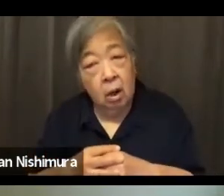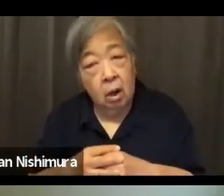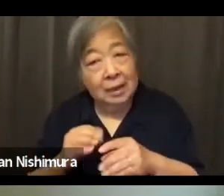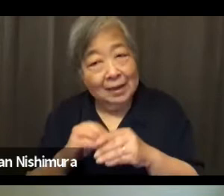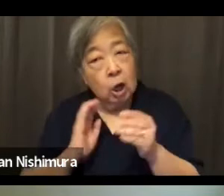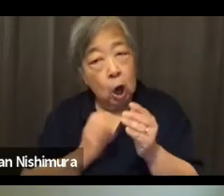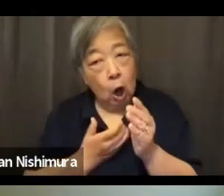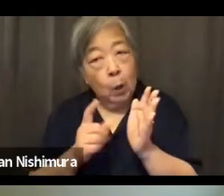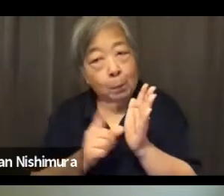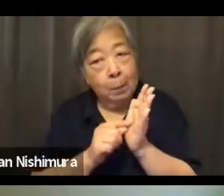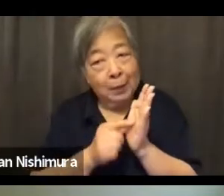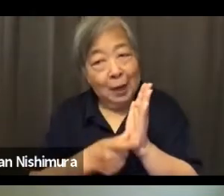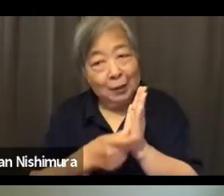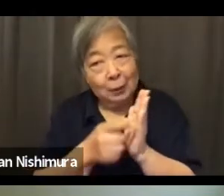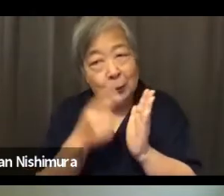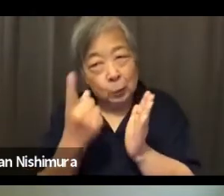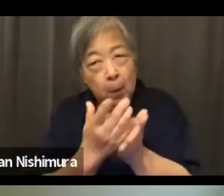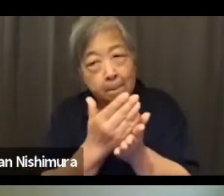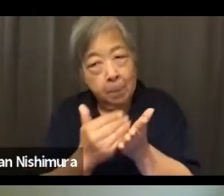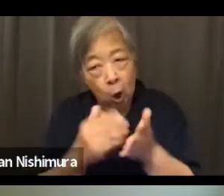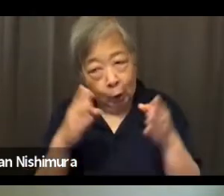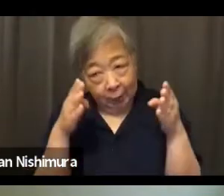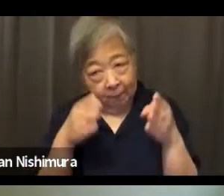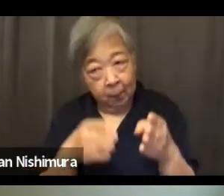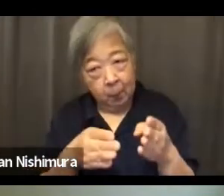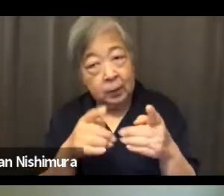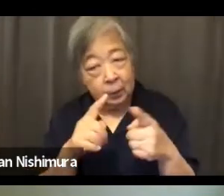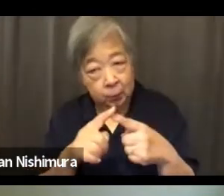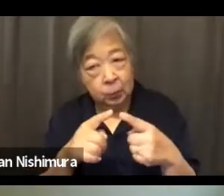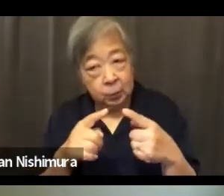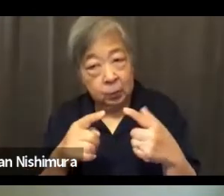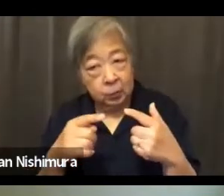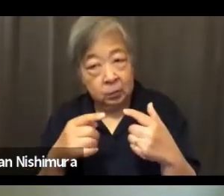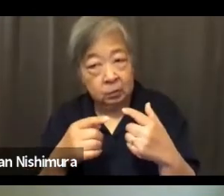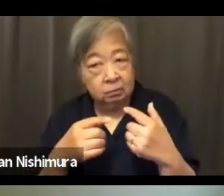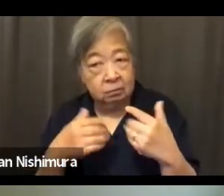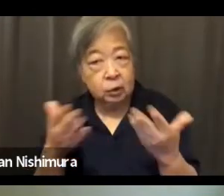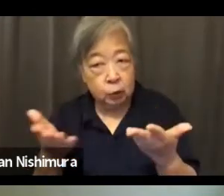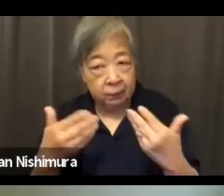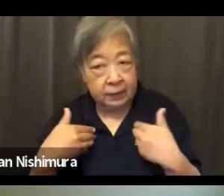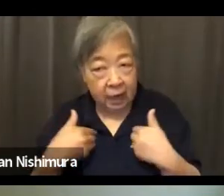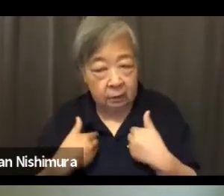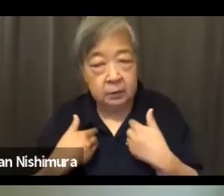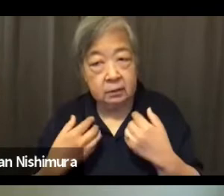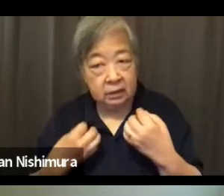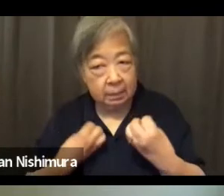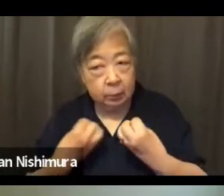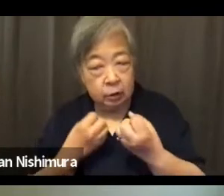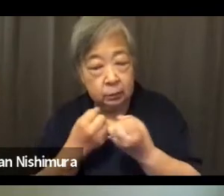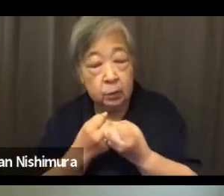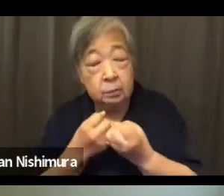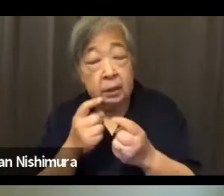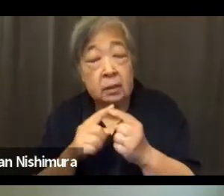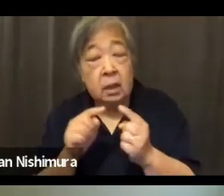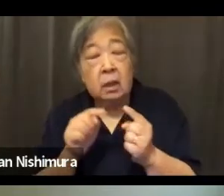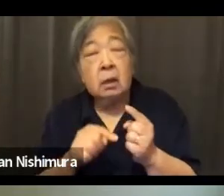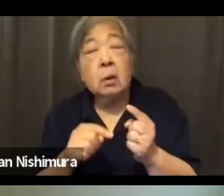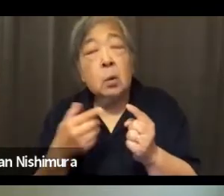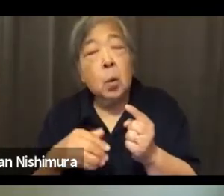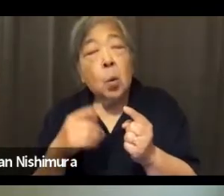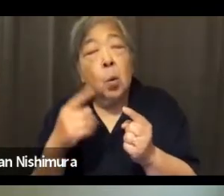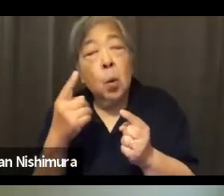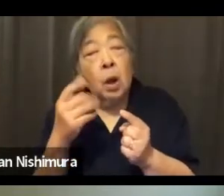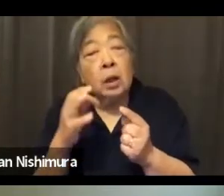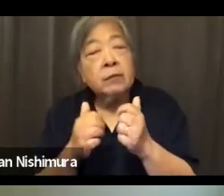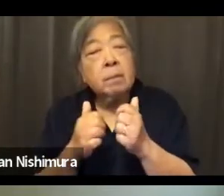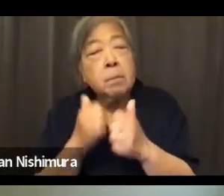to this, because it is one of the most challenging areas for students with disabilities to navigate,